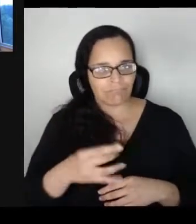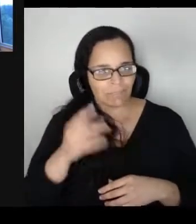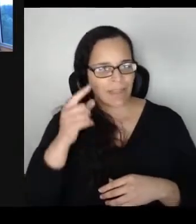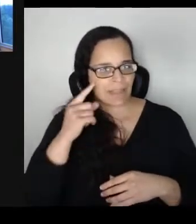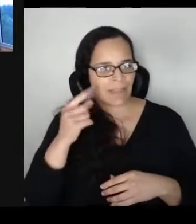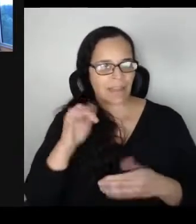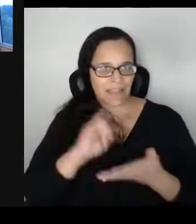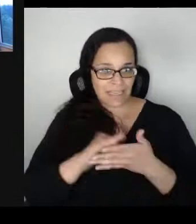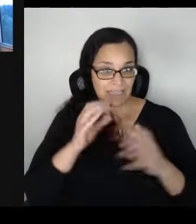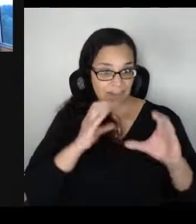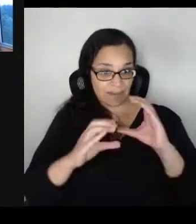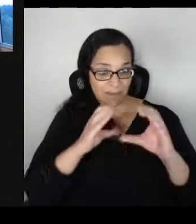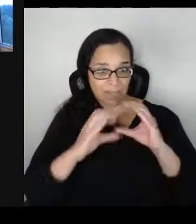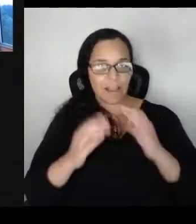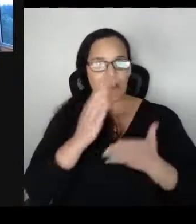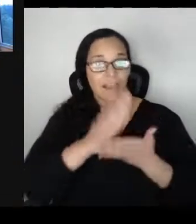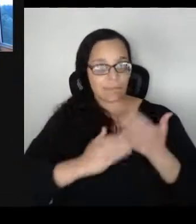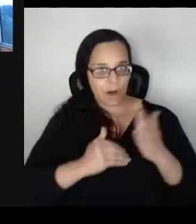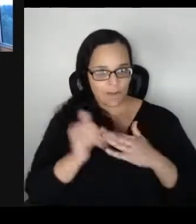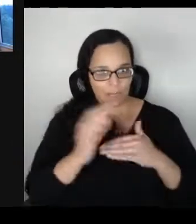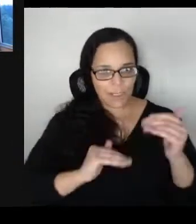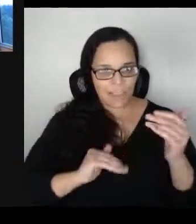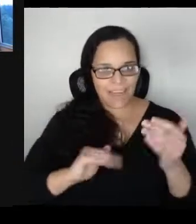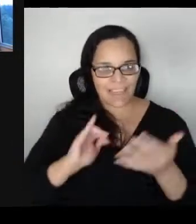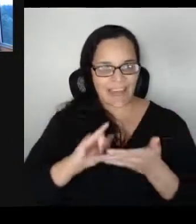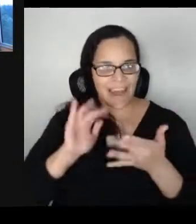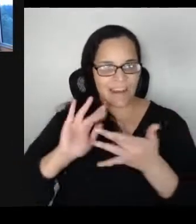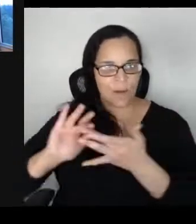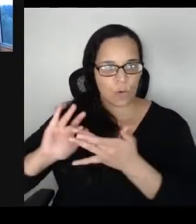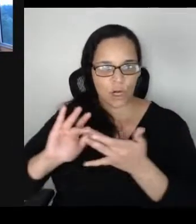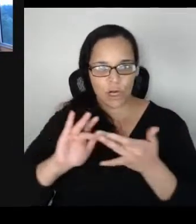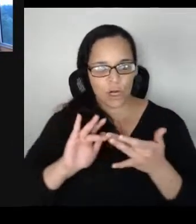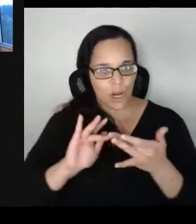of building that network of care with you,